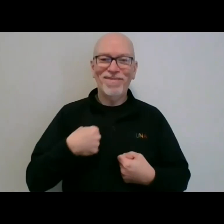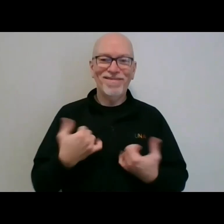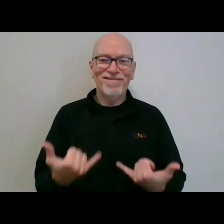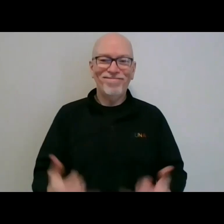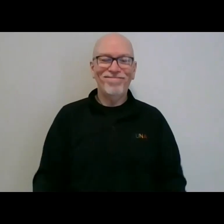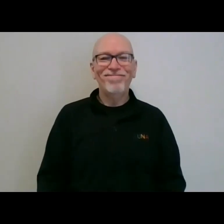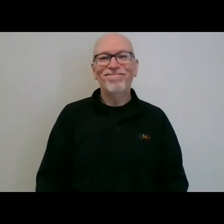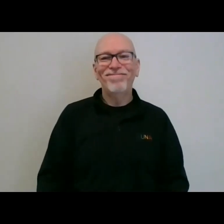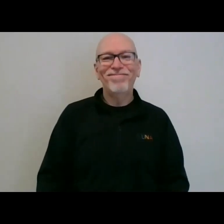Thank you.